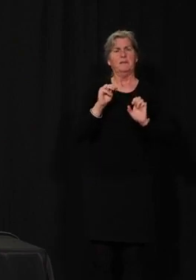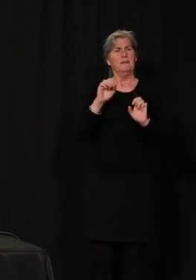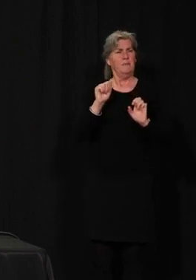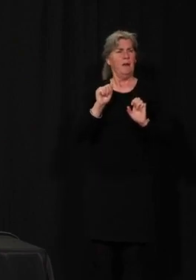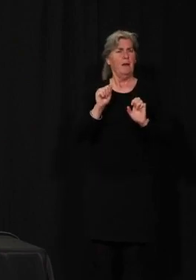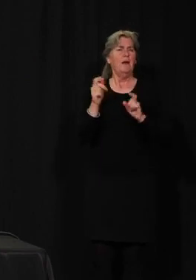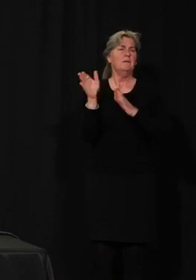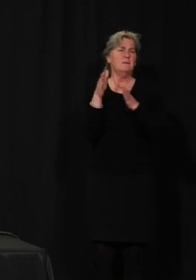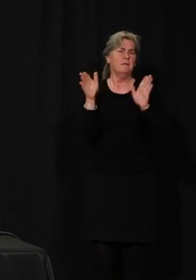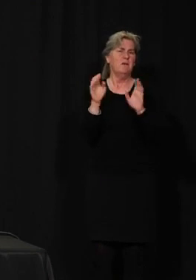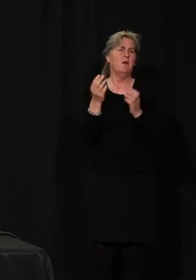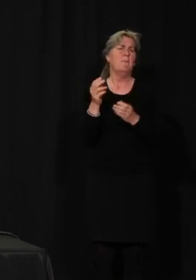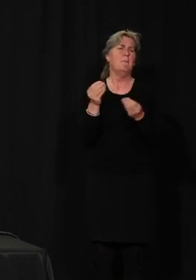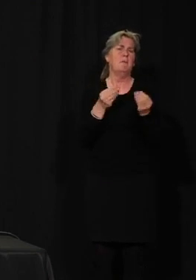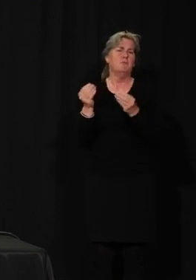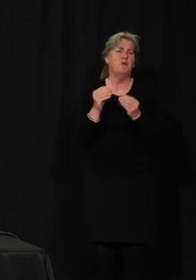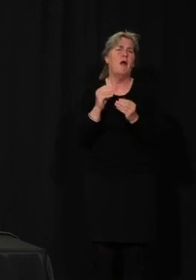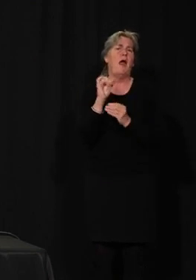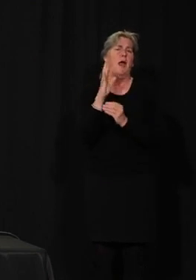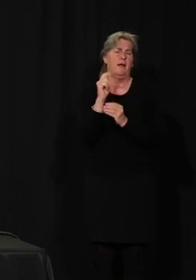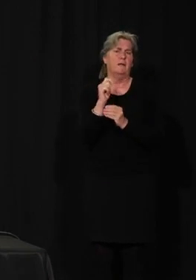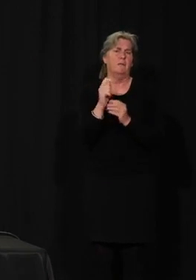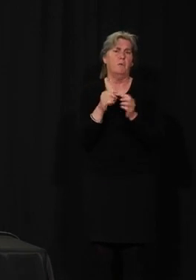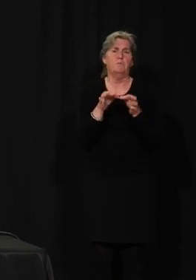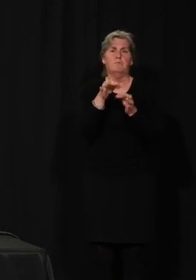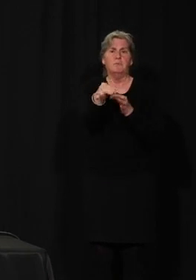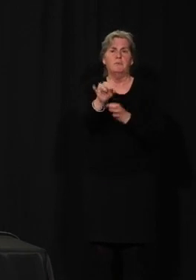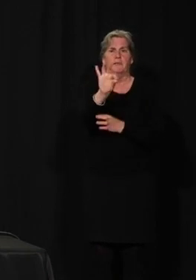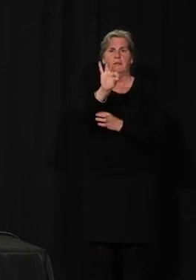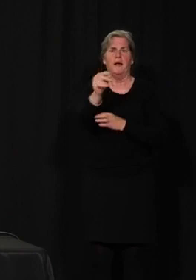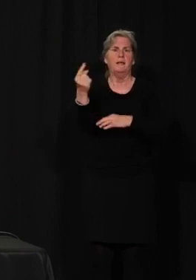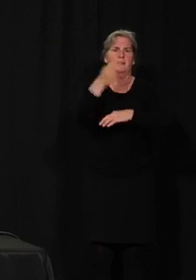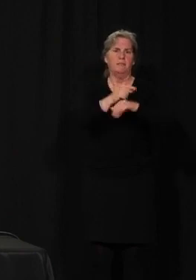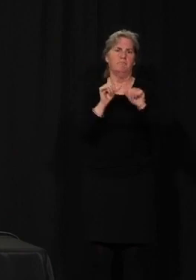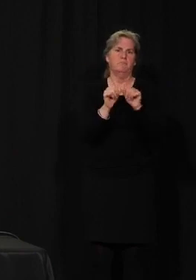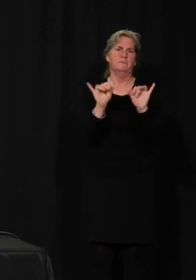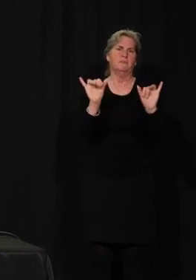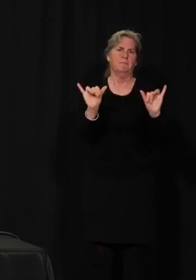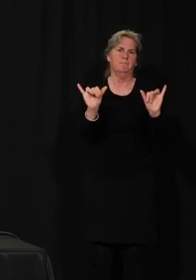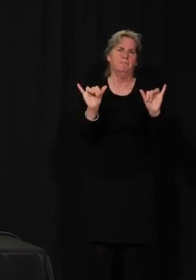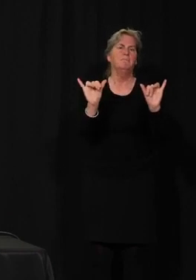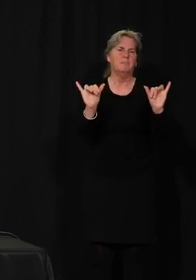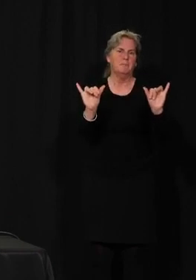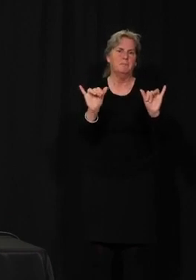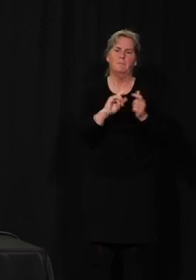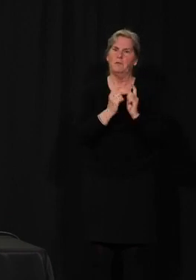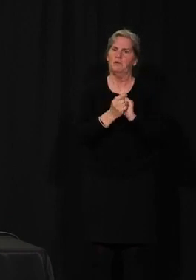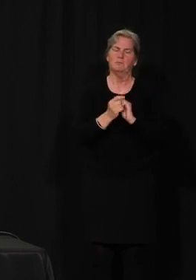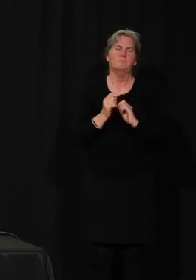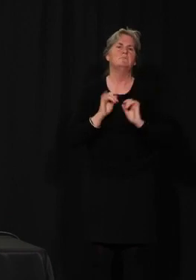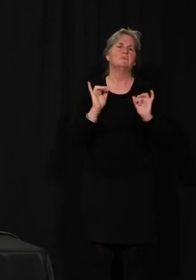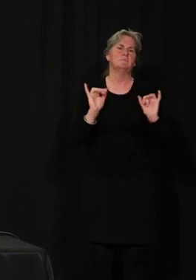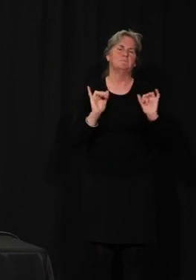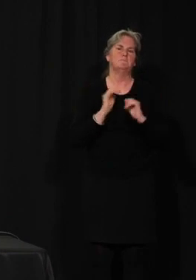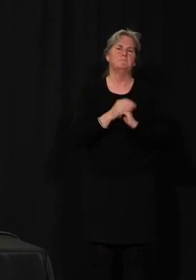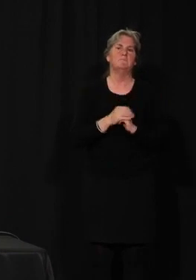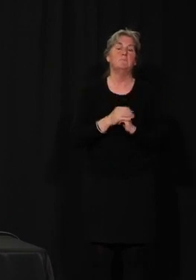continue for another 90 days frm today. As I have said, we will continue to lift restrictions and move